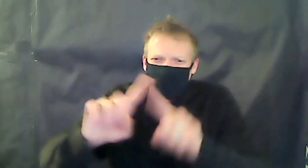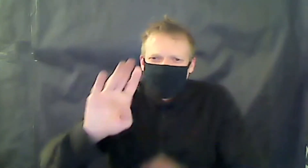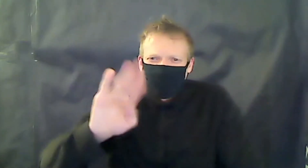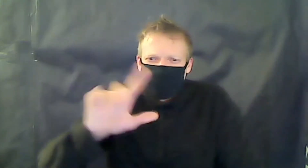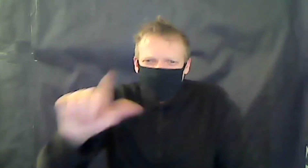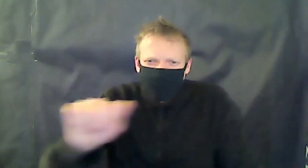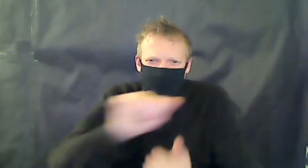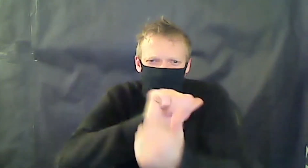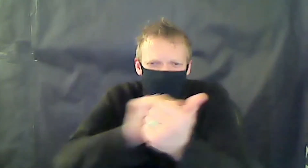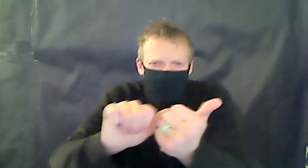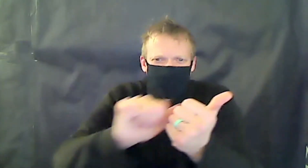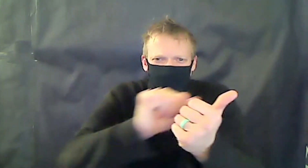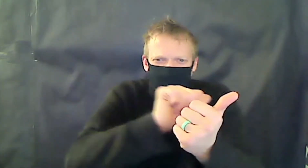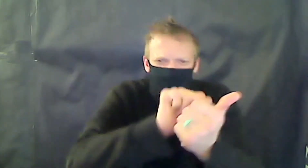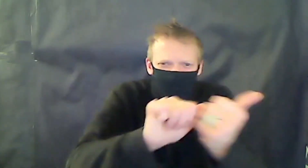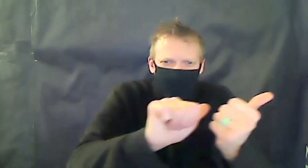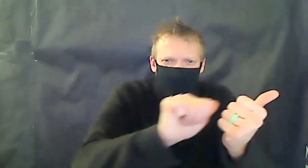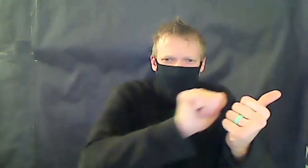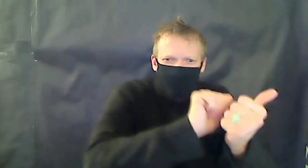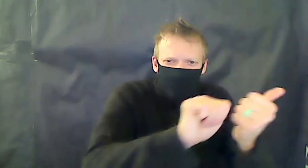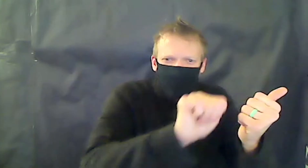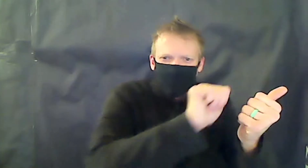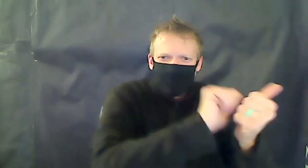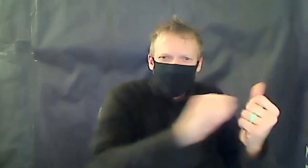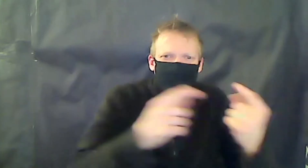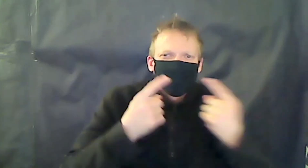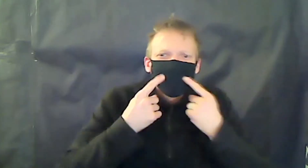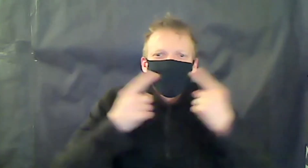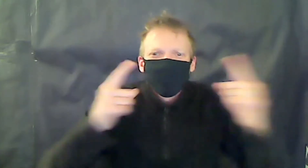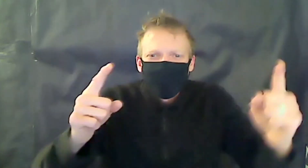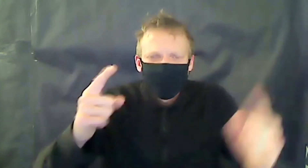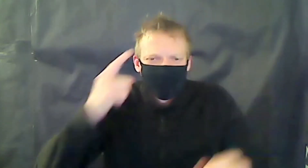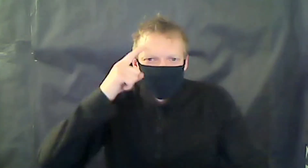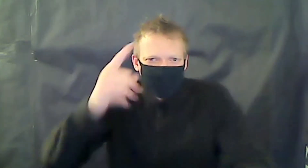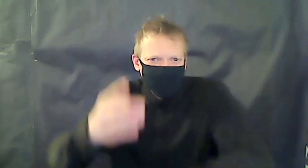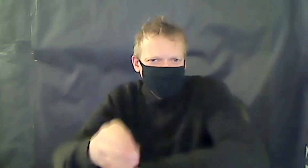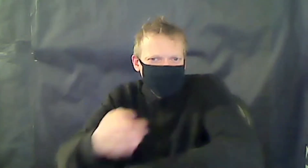visiting and passing so many bills,